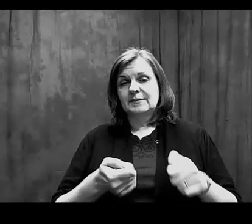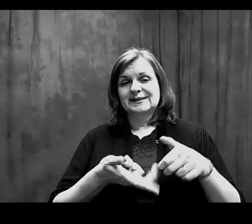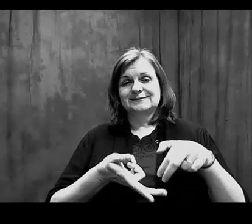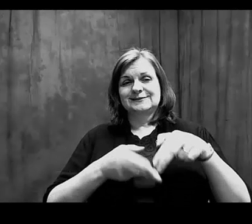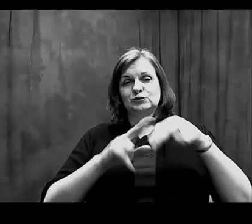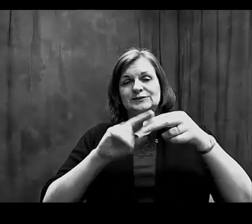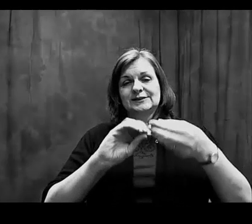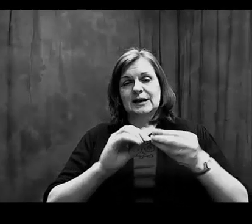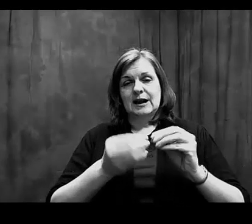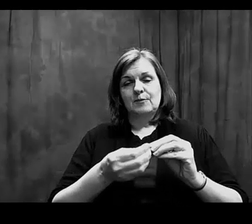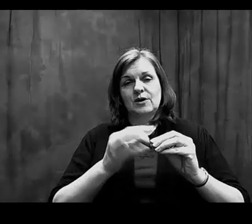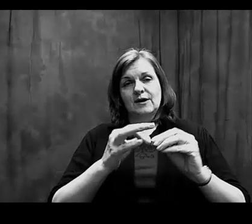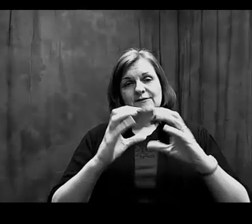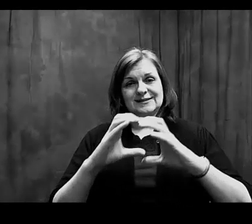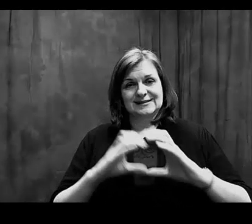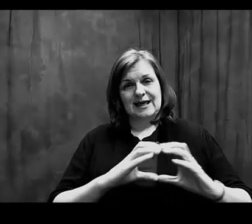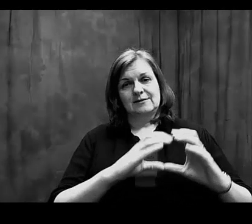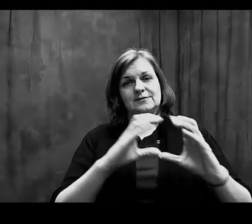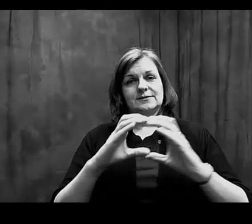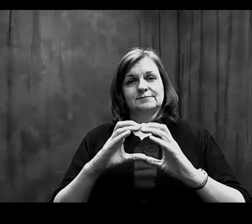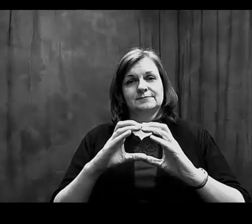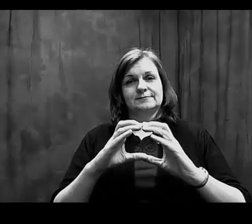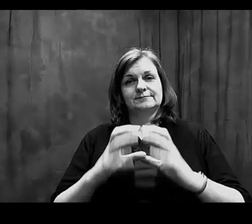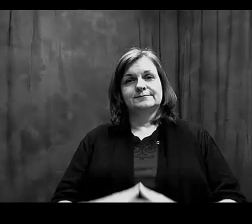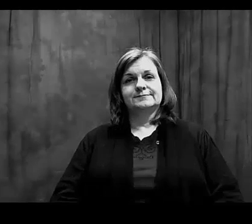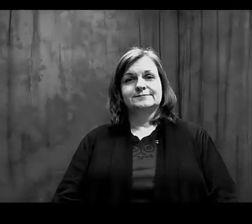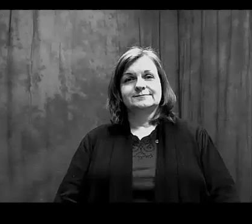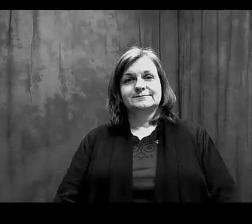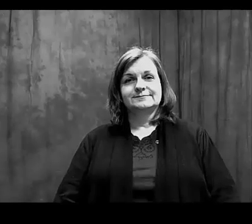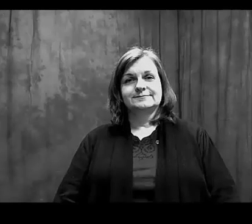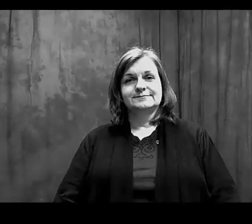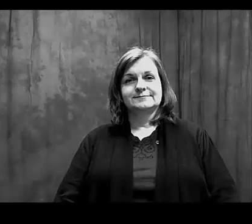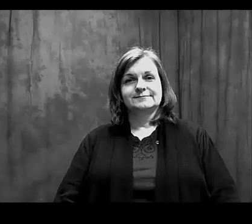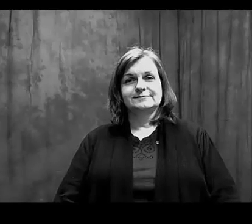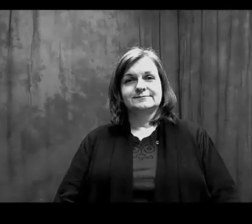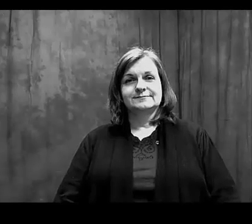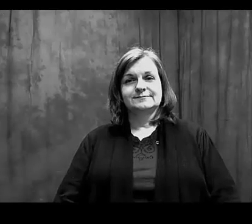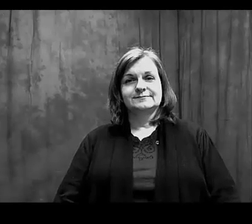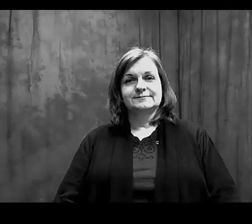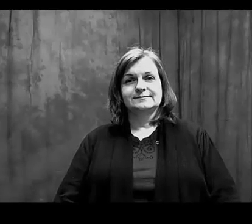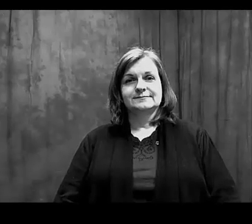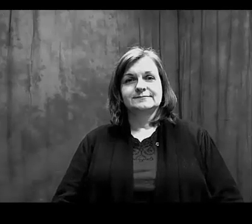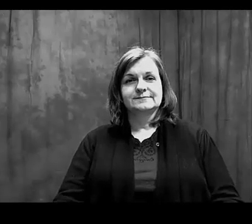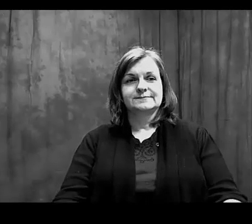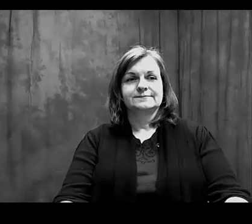all we are looking to do is to very rapidly produce a very large number of cells